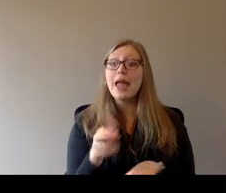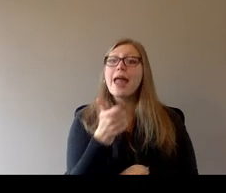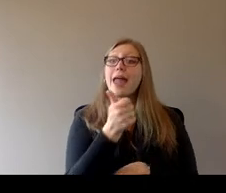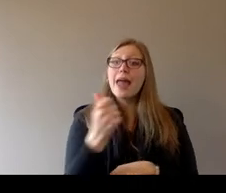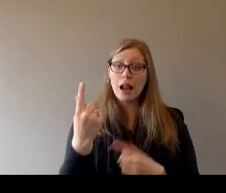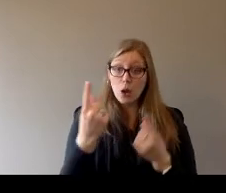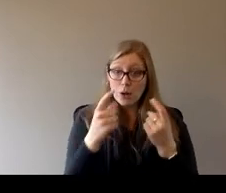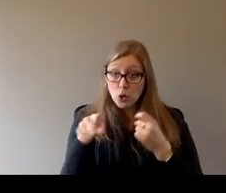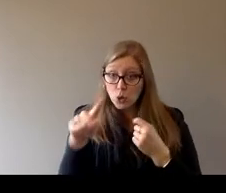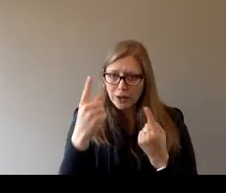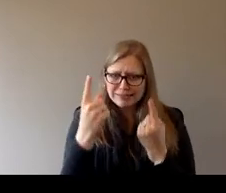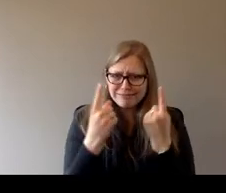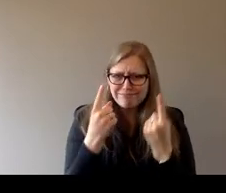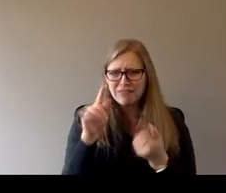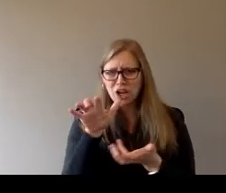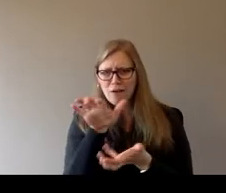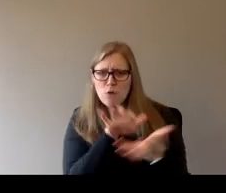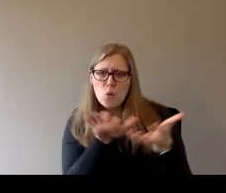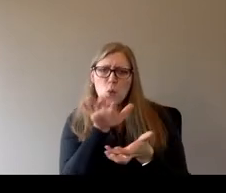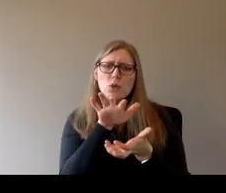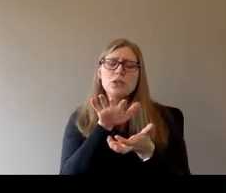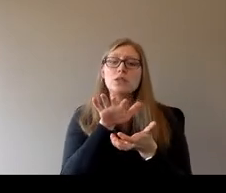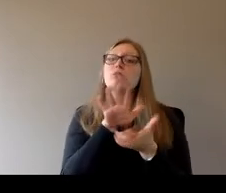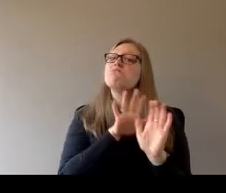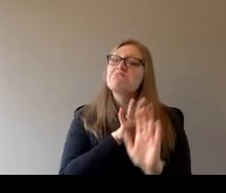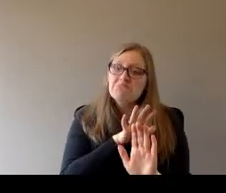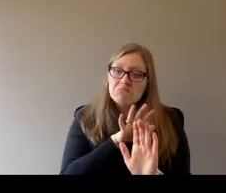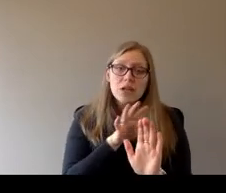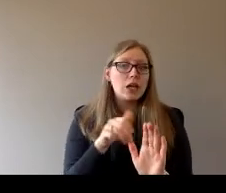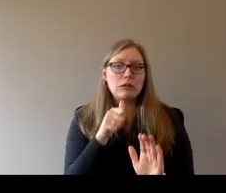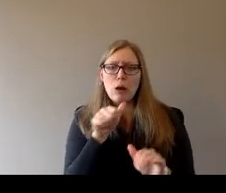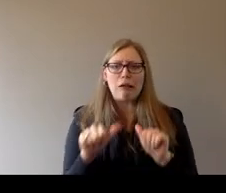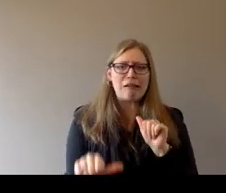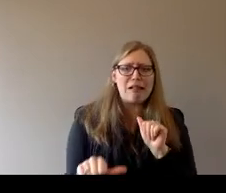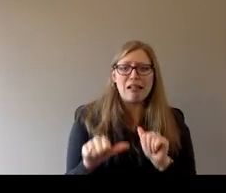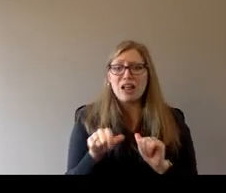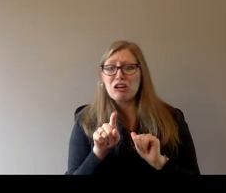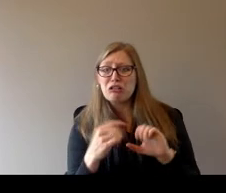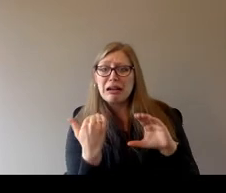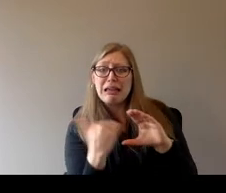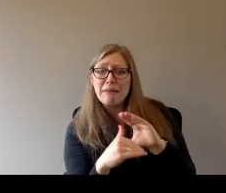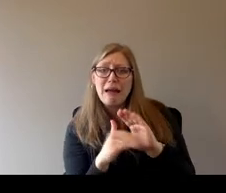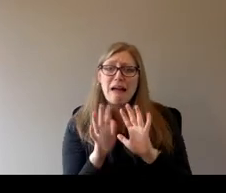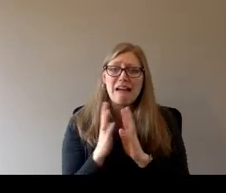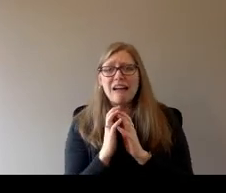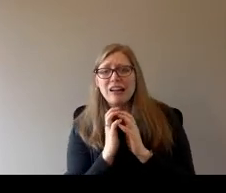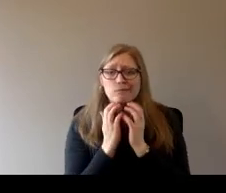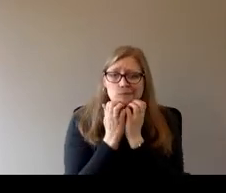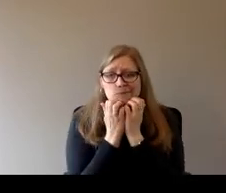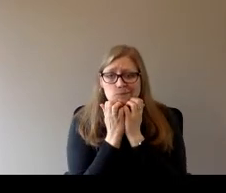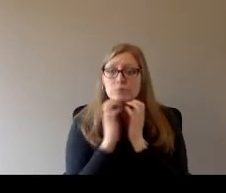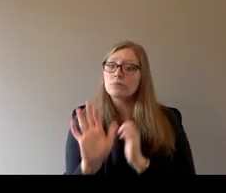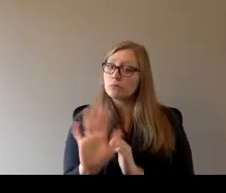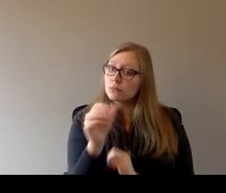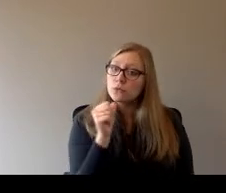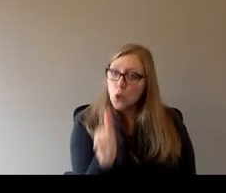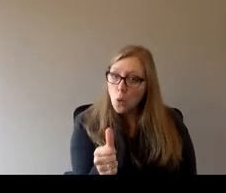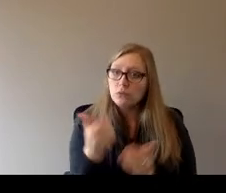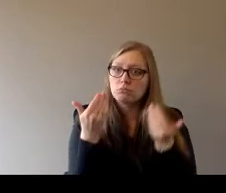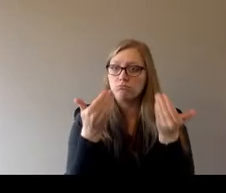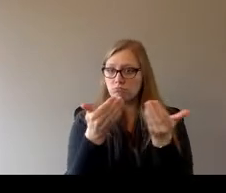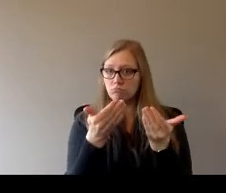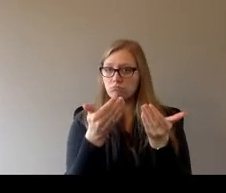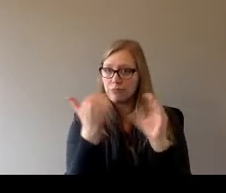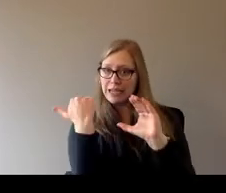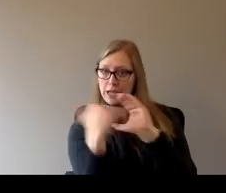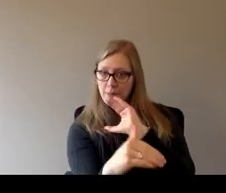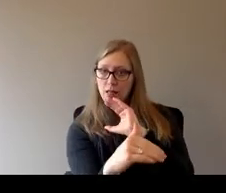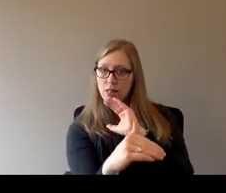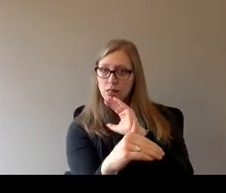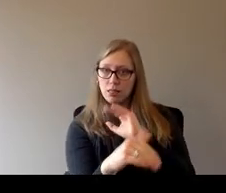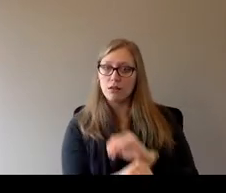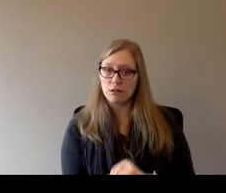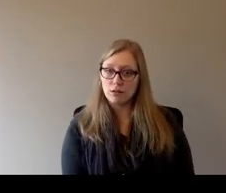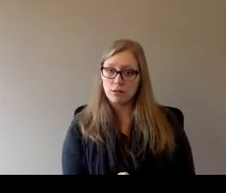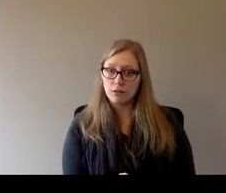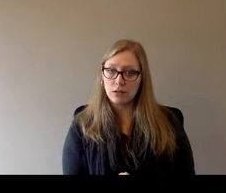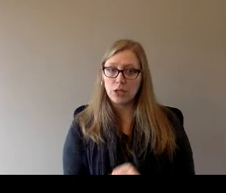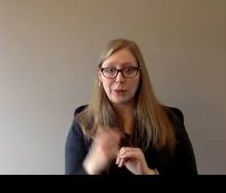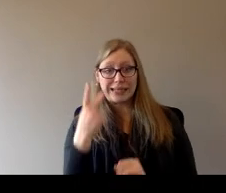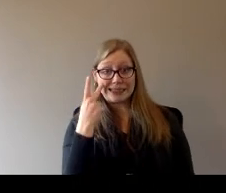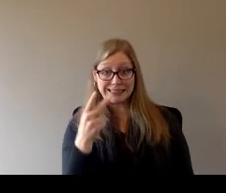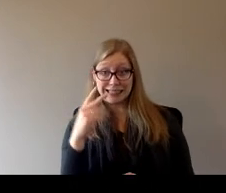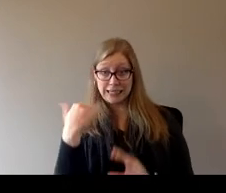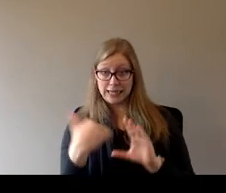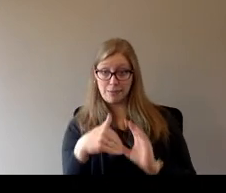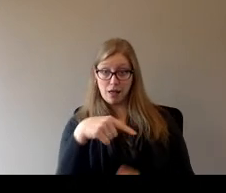you are confused about, again, do not hesitate to email me at where I have listed here: toni.radcliff@spps.org.